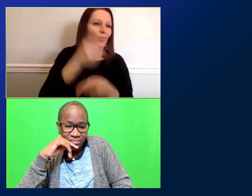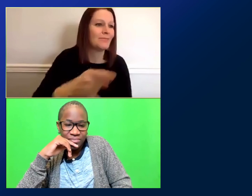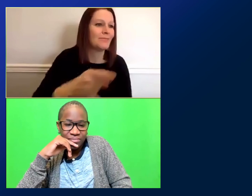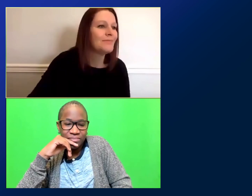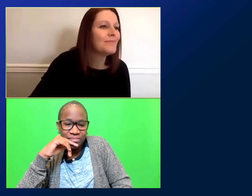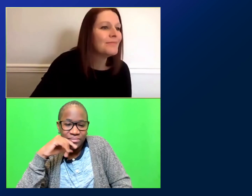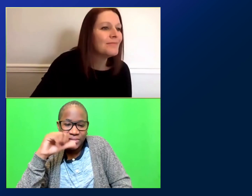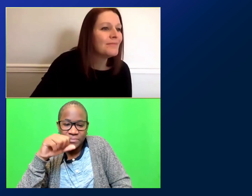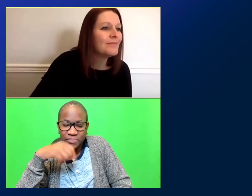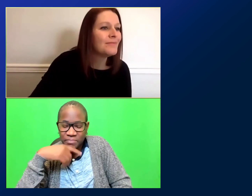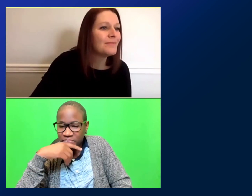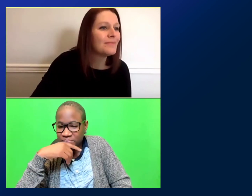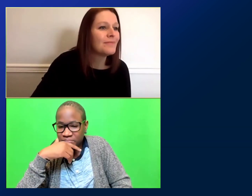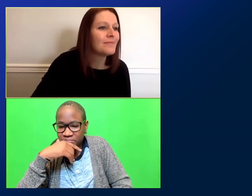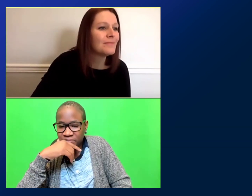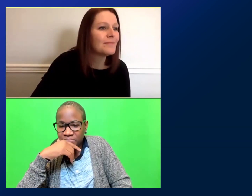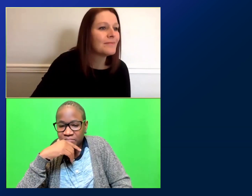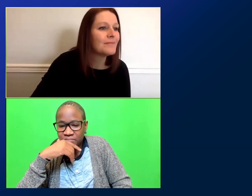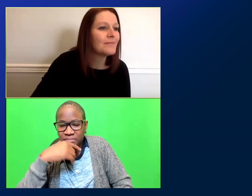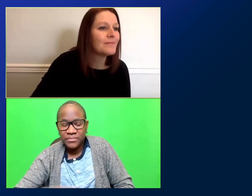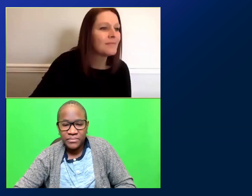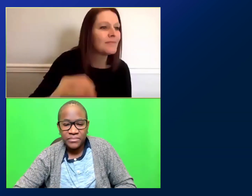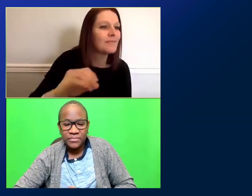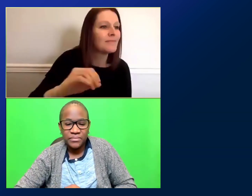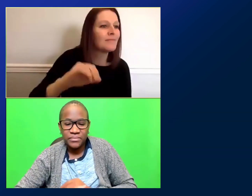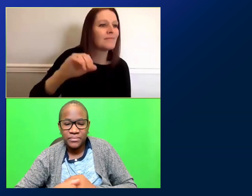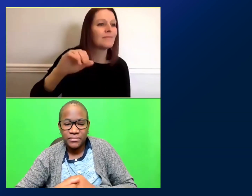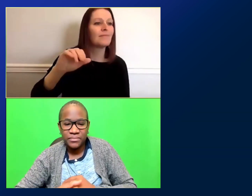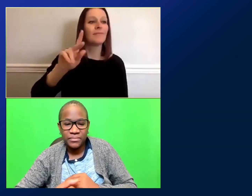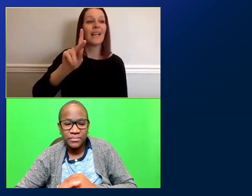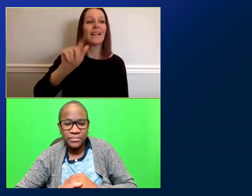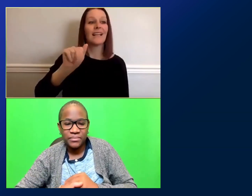character and you know it's a very strong educational resource that we need to acknowledge